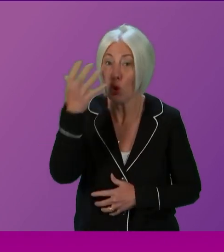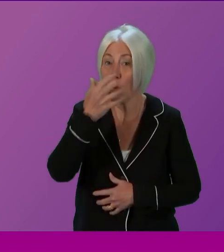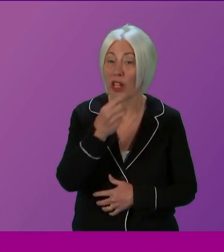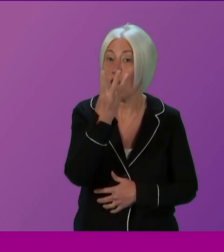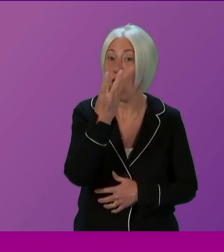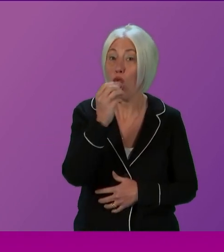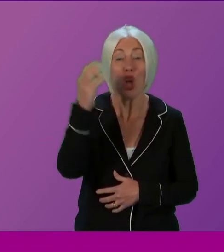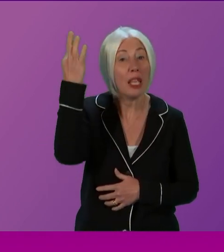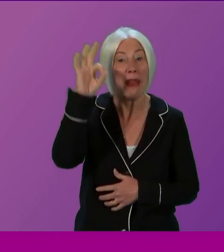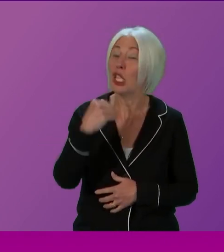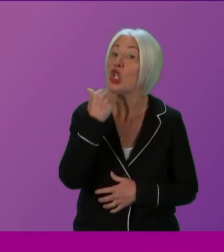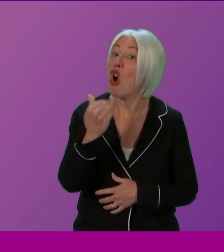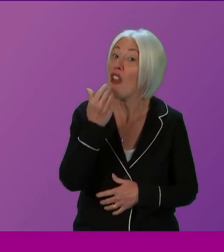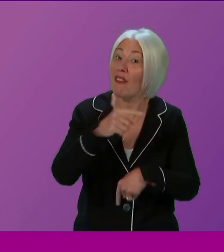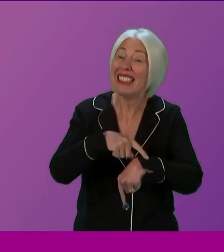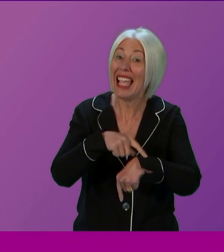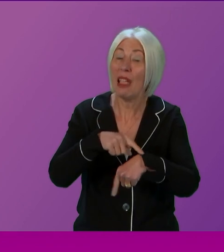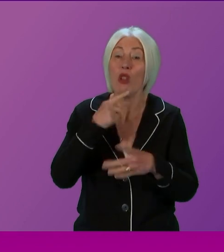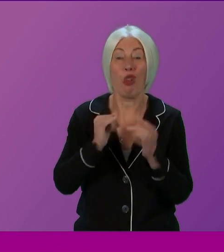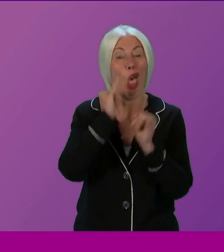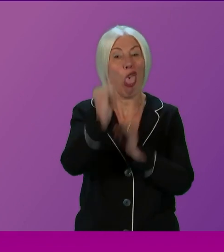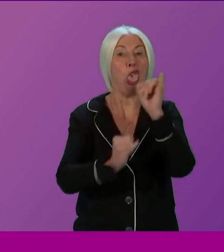not be long enough for the candidates to trash her record in government.